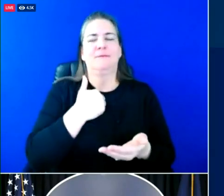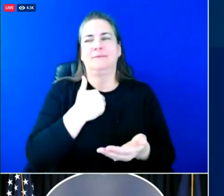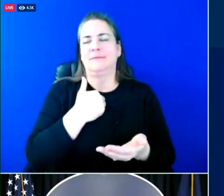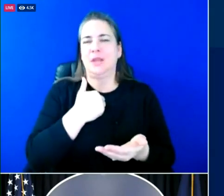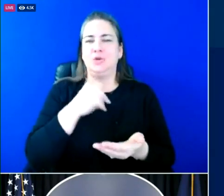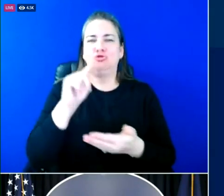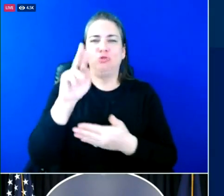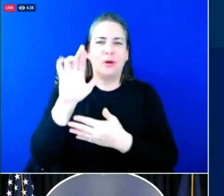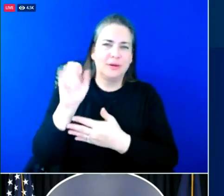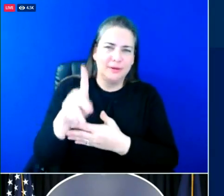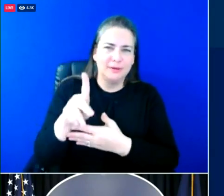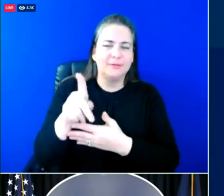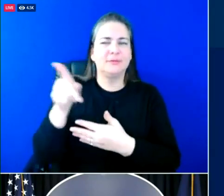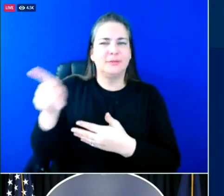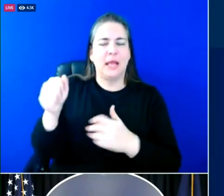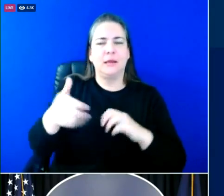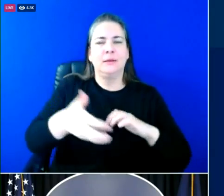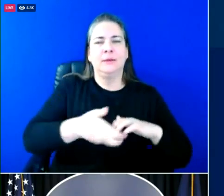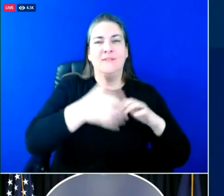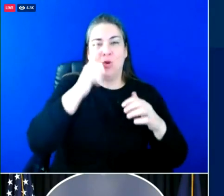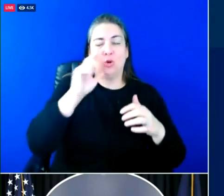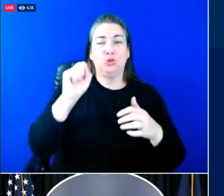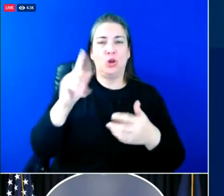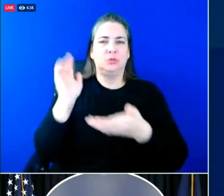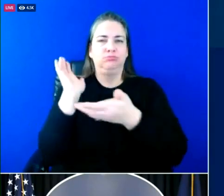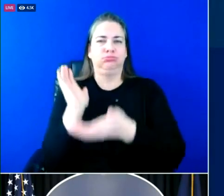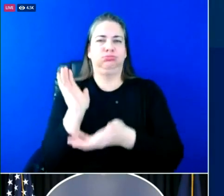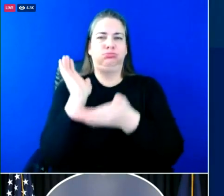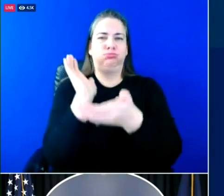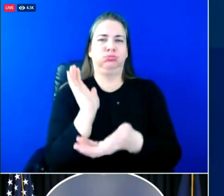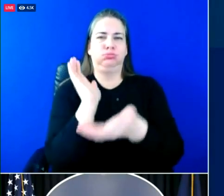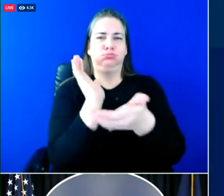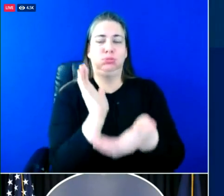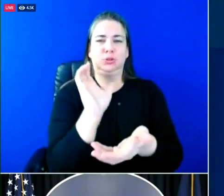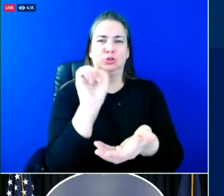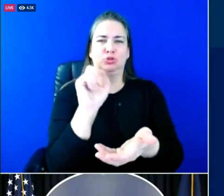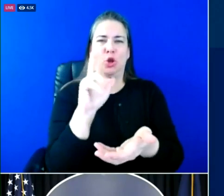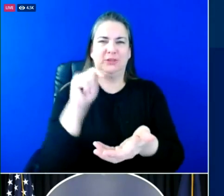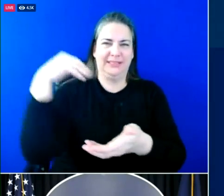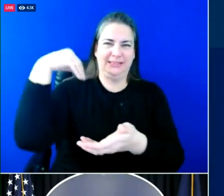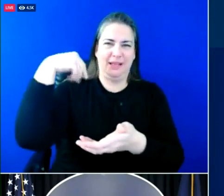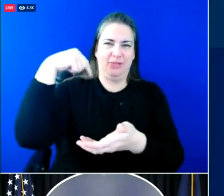carrying the salt and the calcium chloride. And in addition to this, in